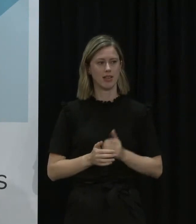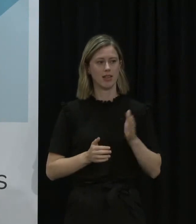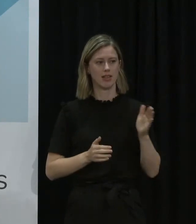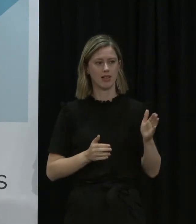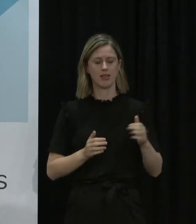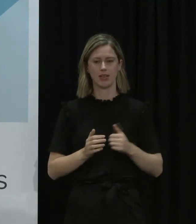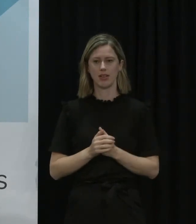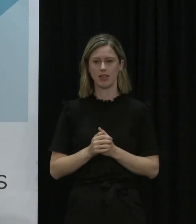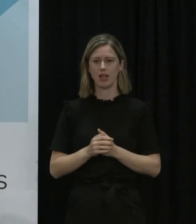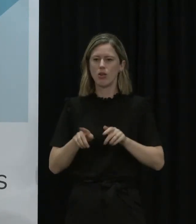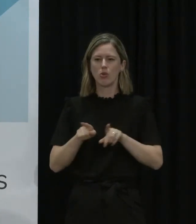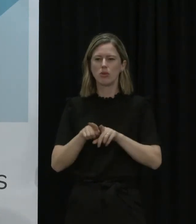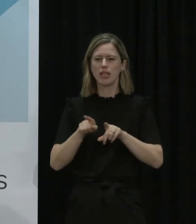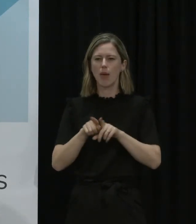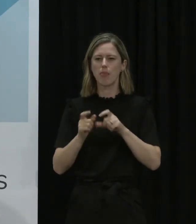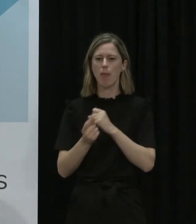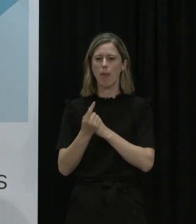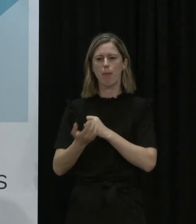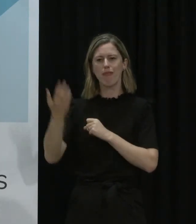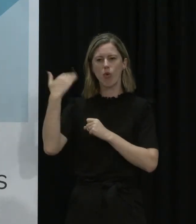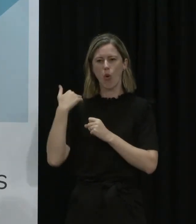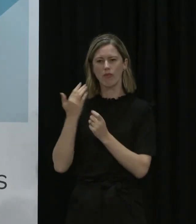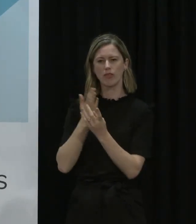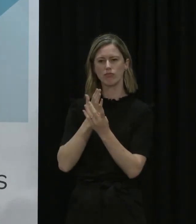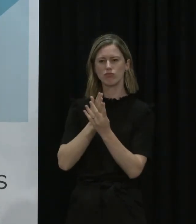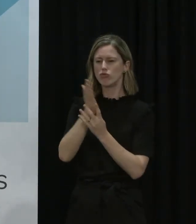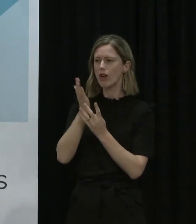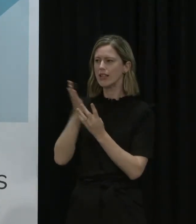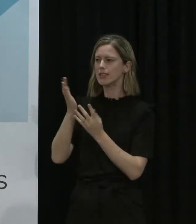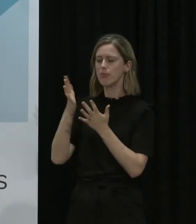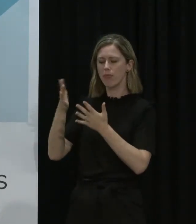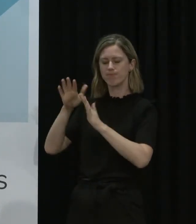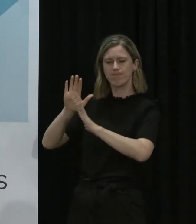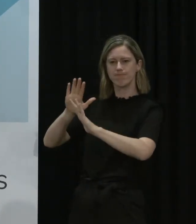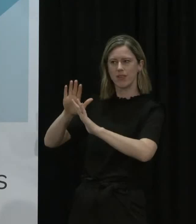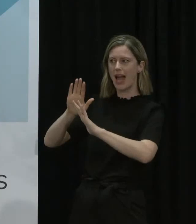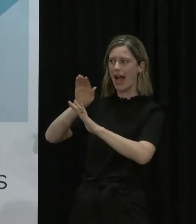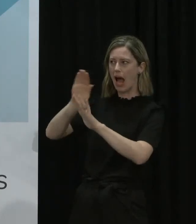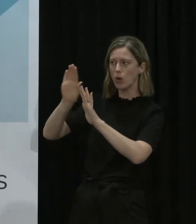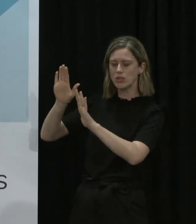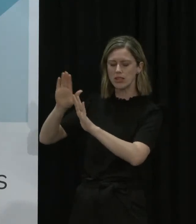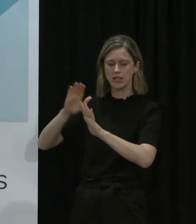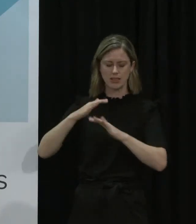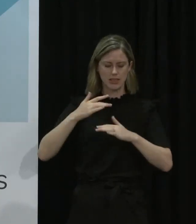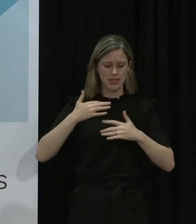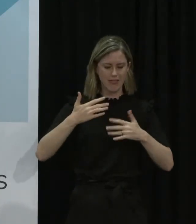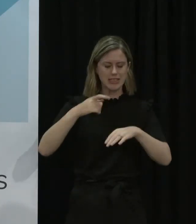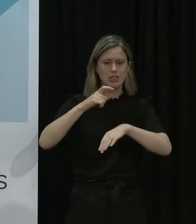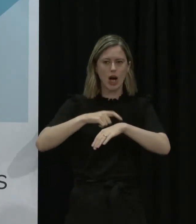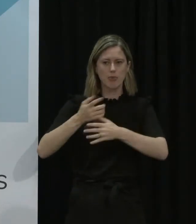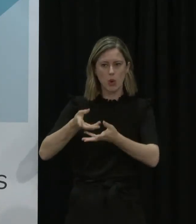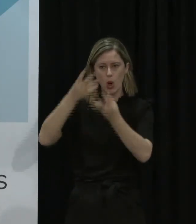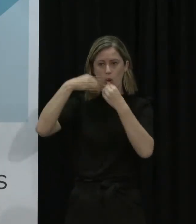Well, I think the first thing to say is we are doing what we have done right through the pandemic, and that is try